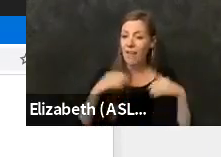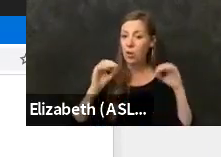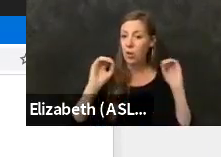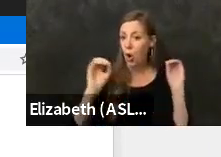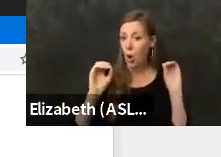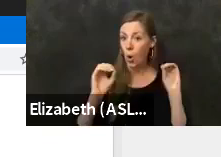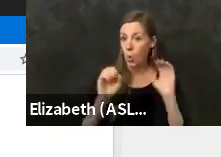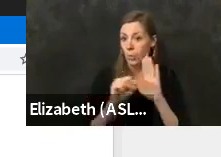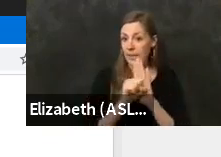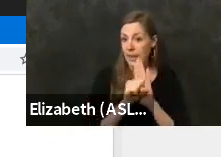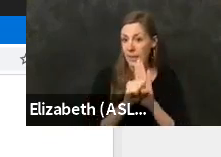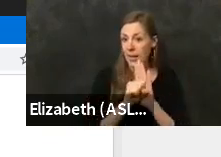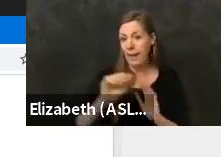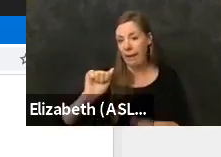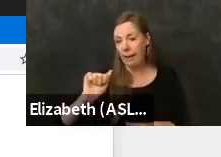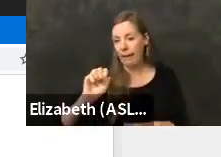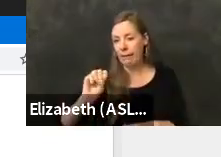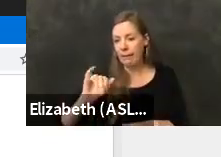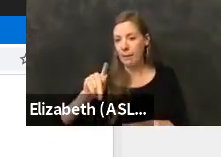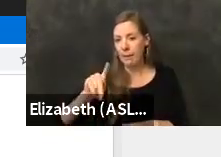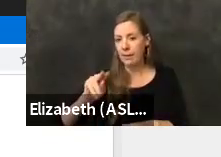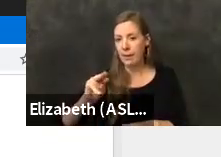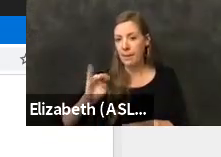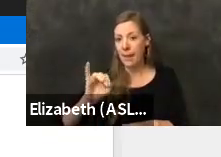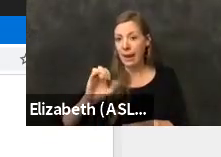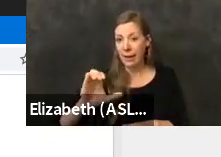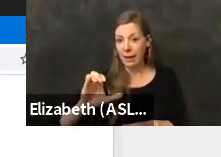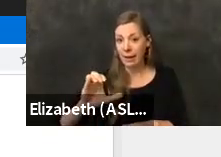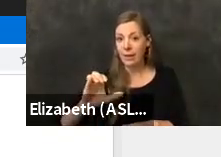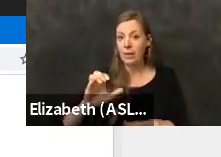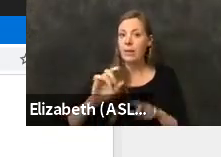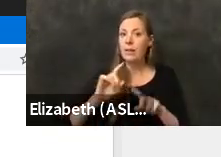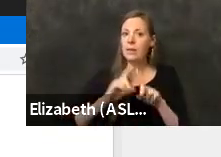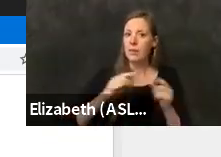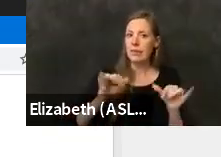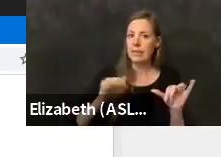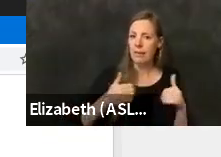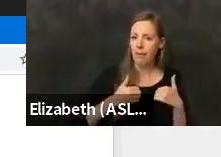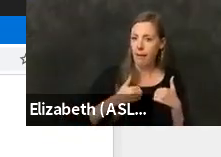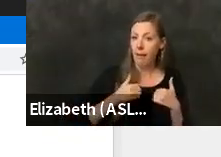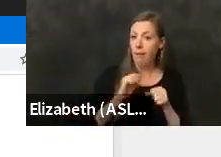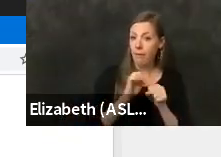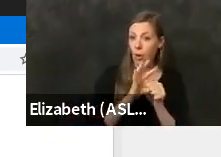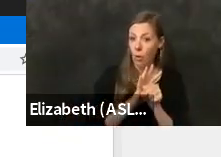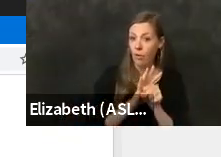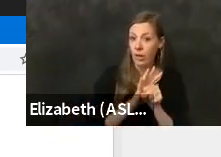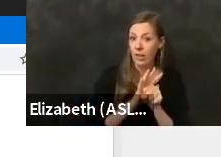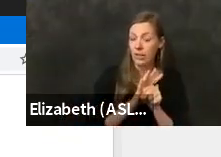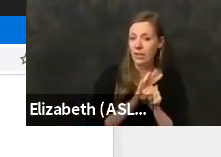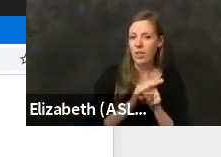who still have covered and we know we still have widespread transmission in our community because we're in the forefront here.